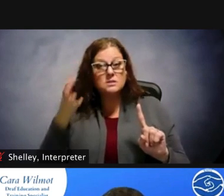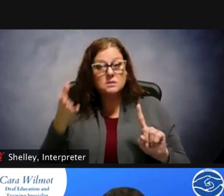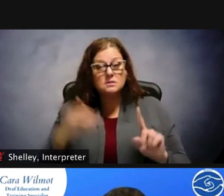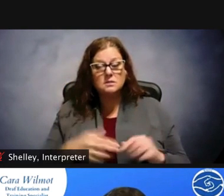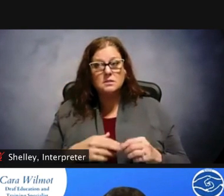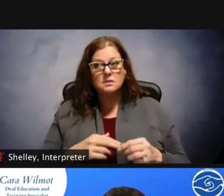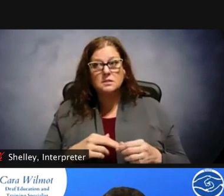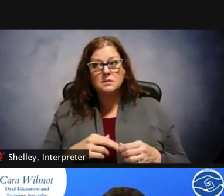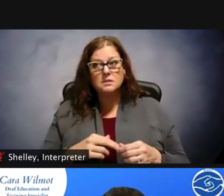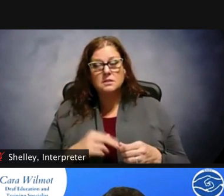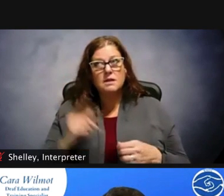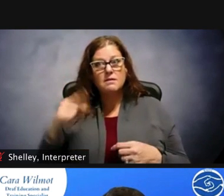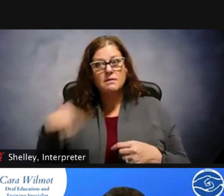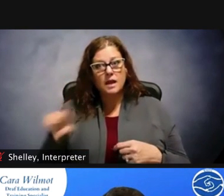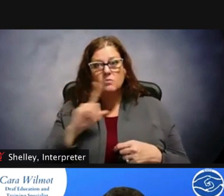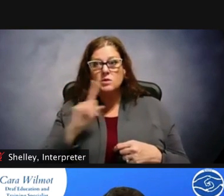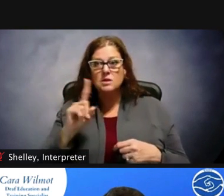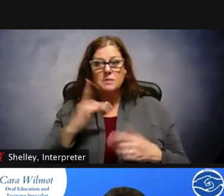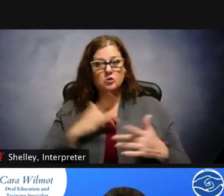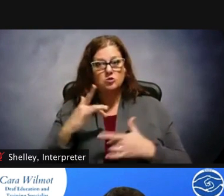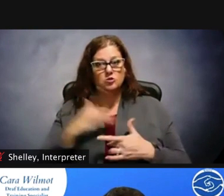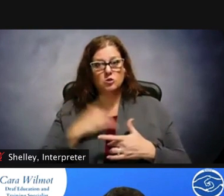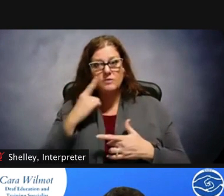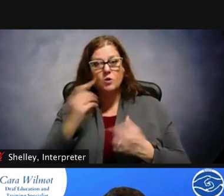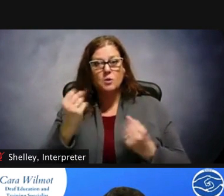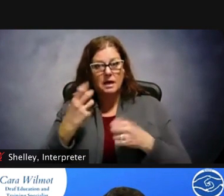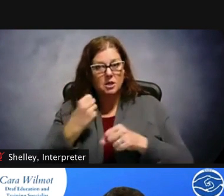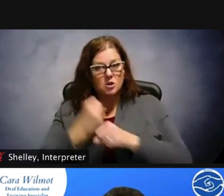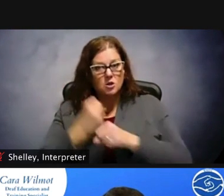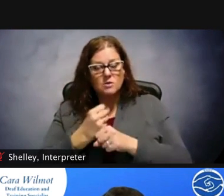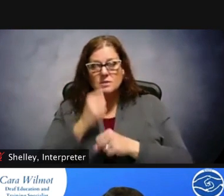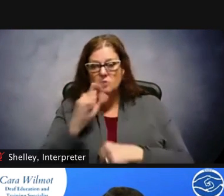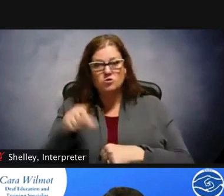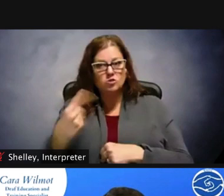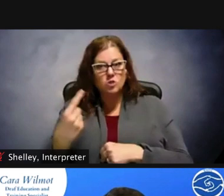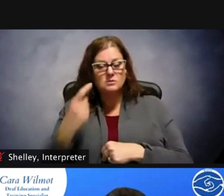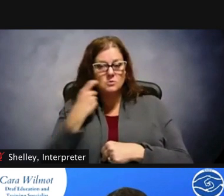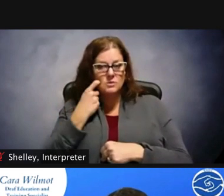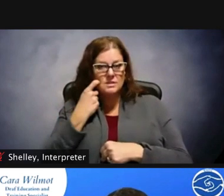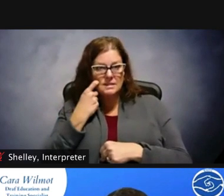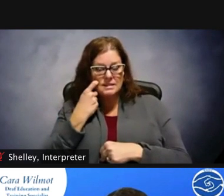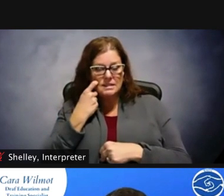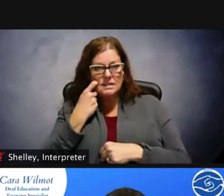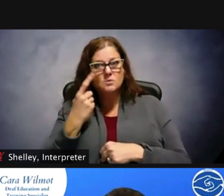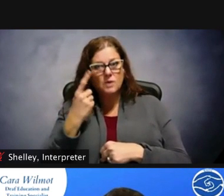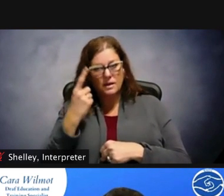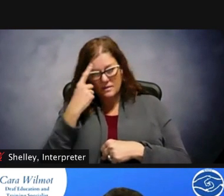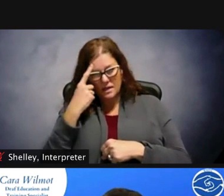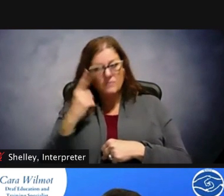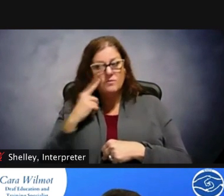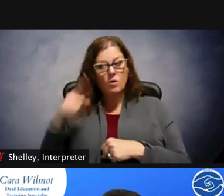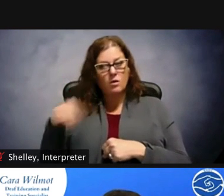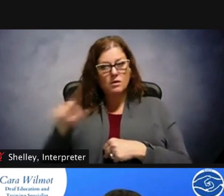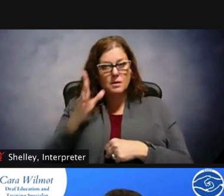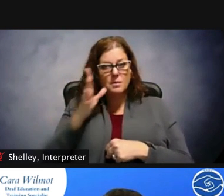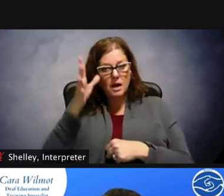They've been concerned for years, not just recently. So, I think for them to have a little